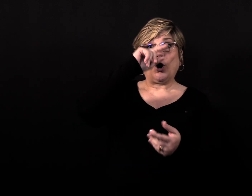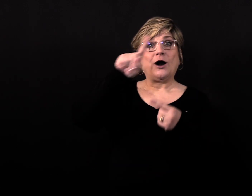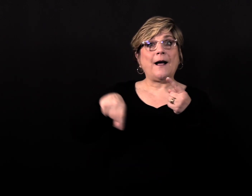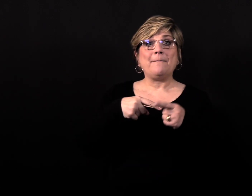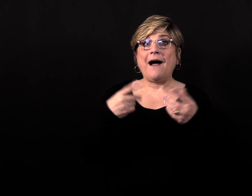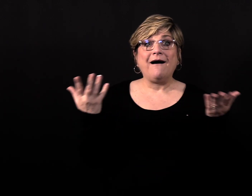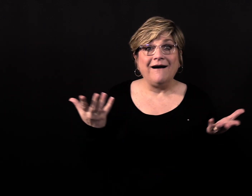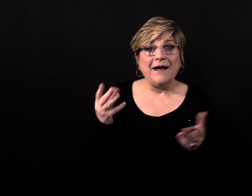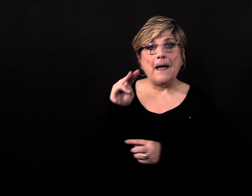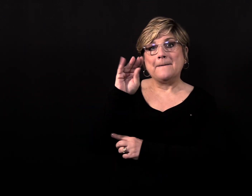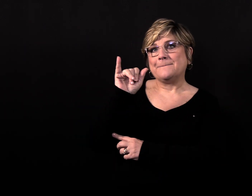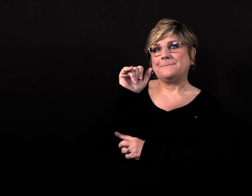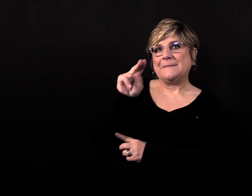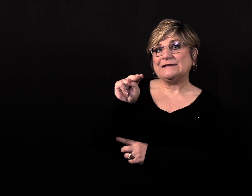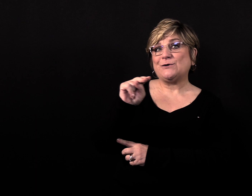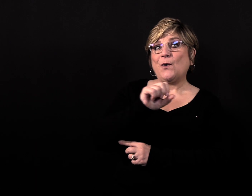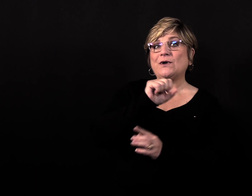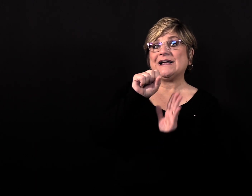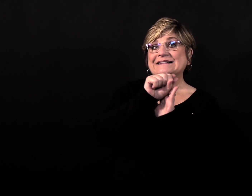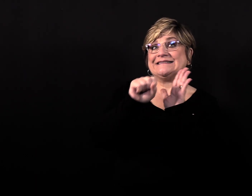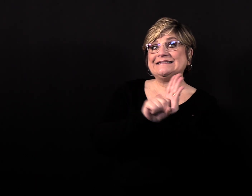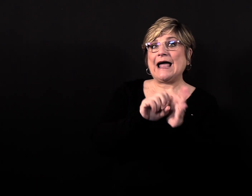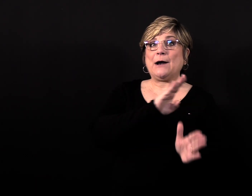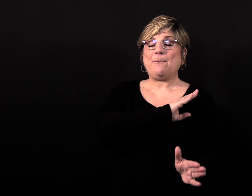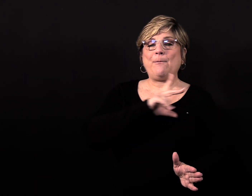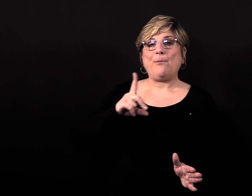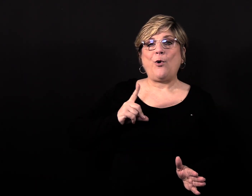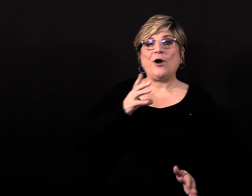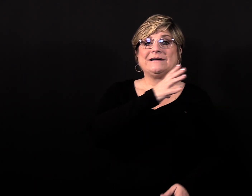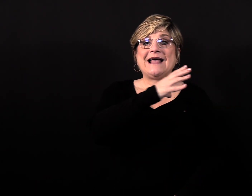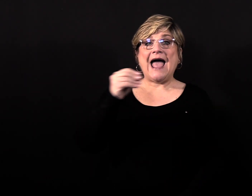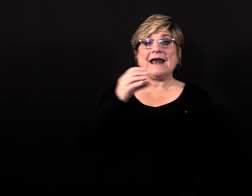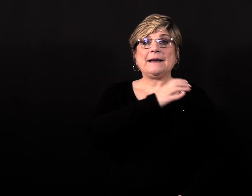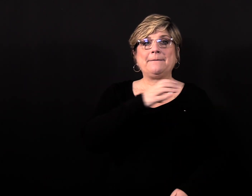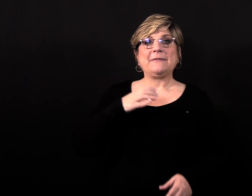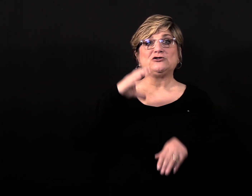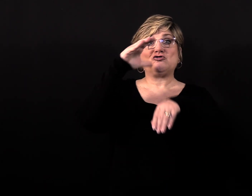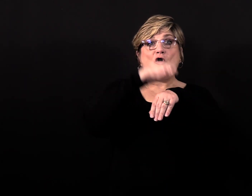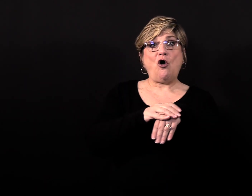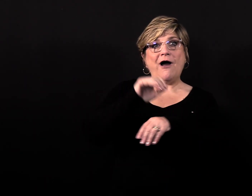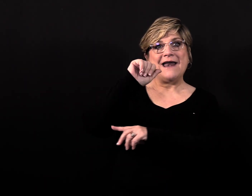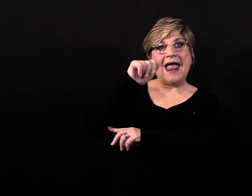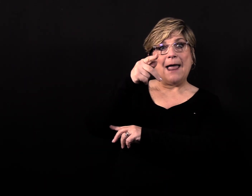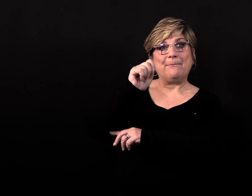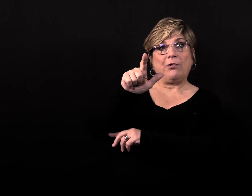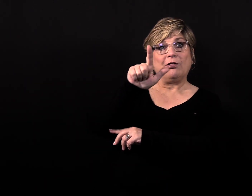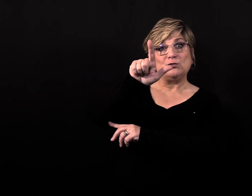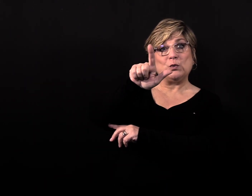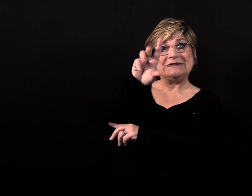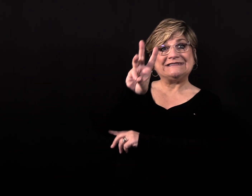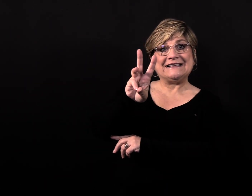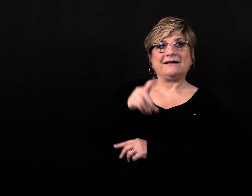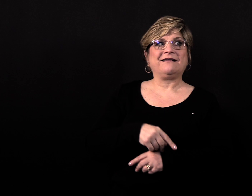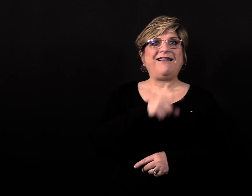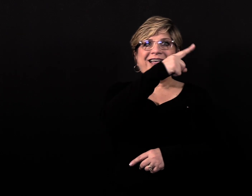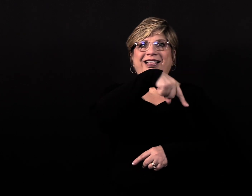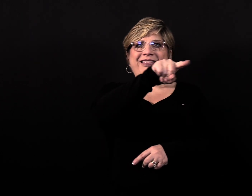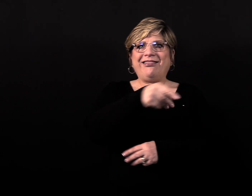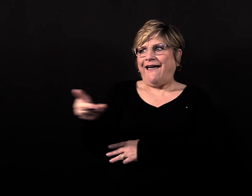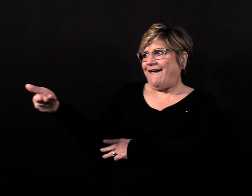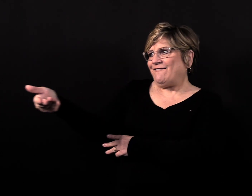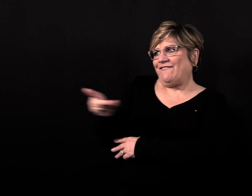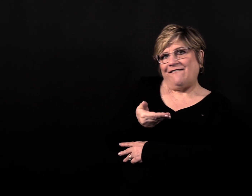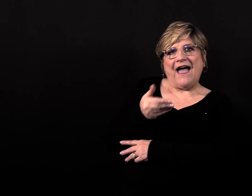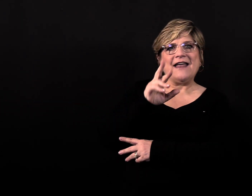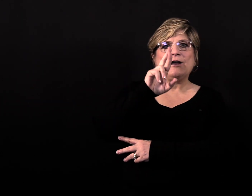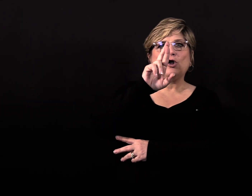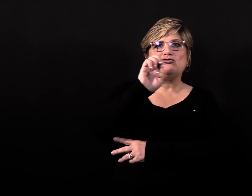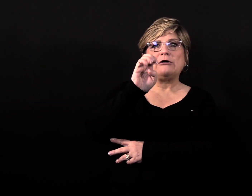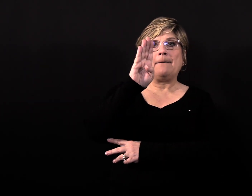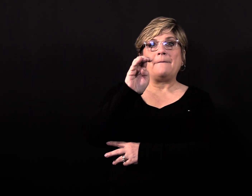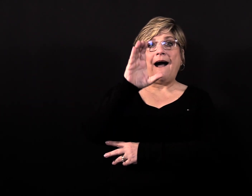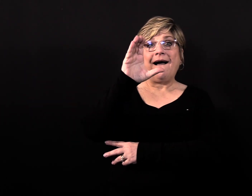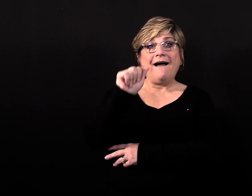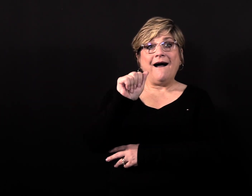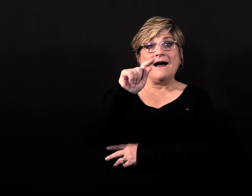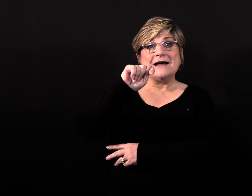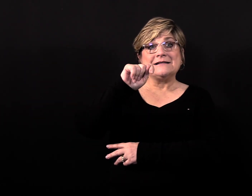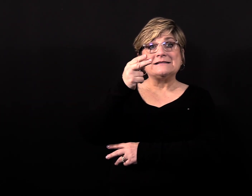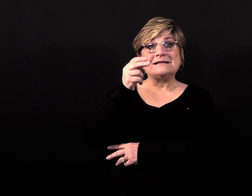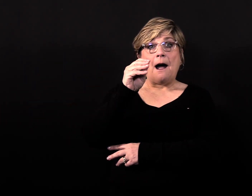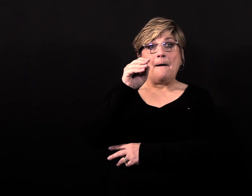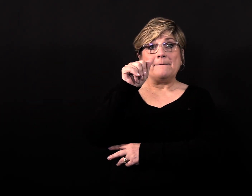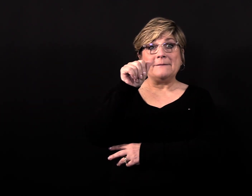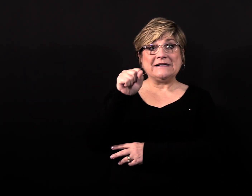about Minnesota State Boards and Commissions on April 26th . They invited Rebecca Thomas (chair)